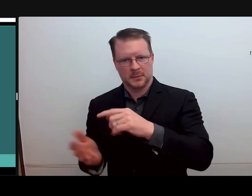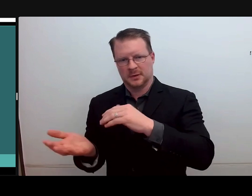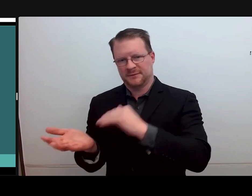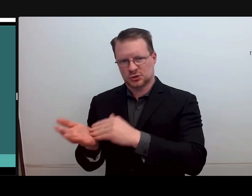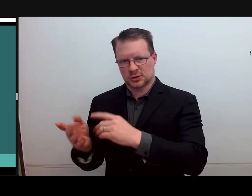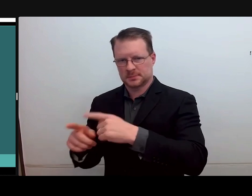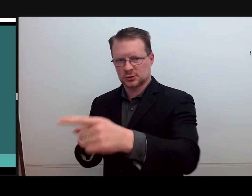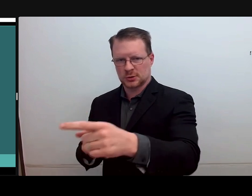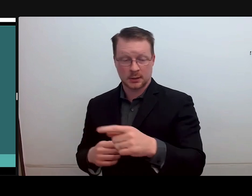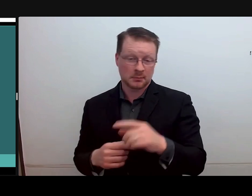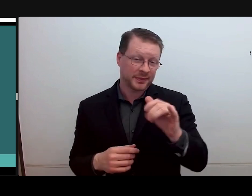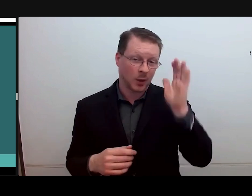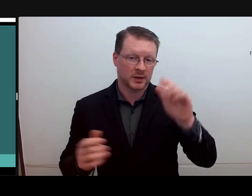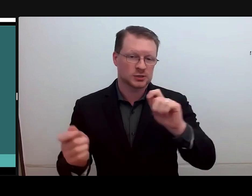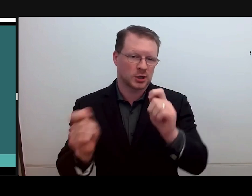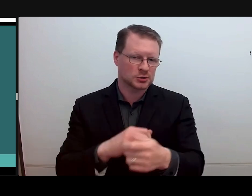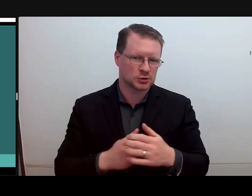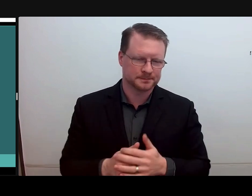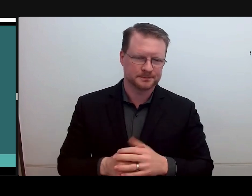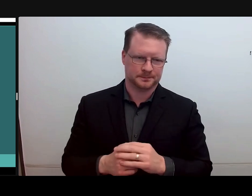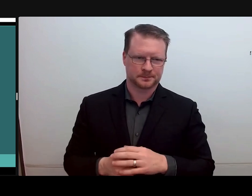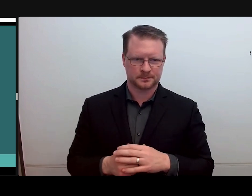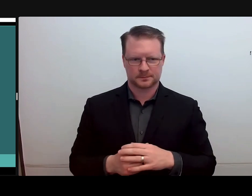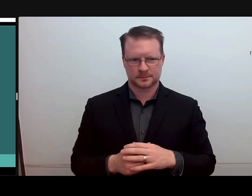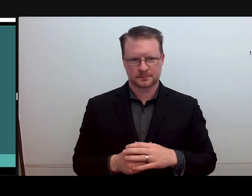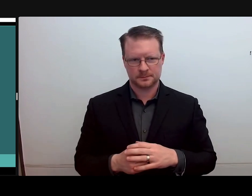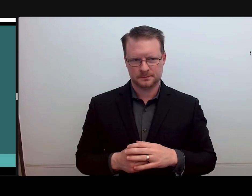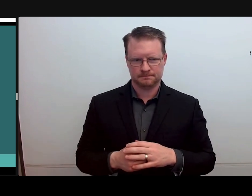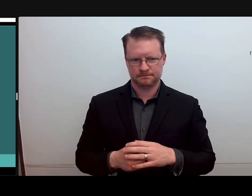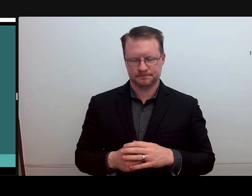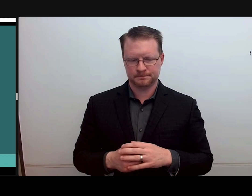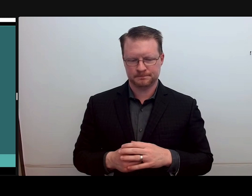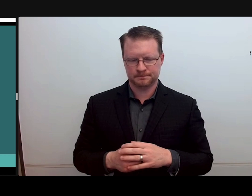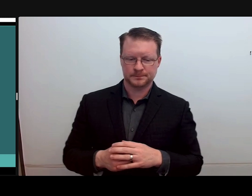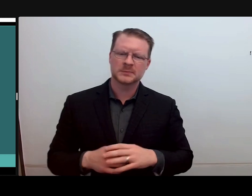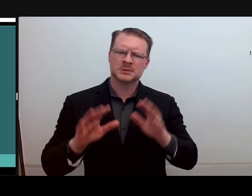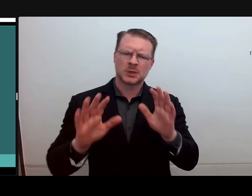right now is from physicians, and we are hoping that will change.